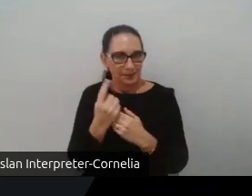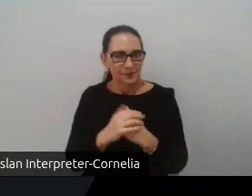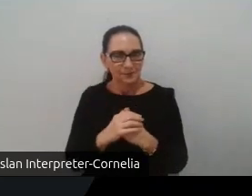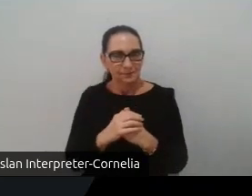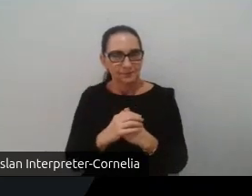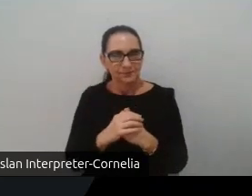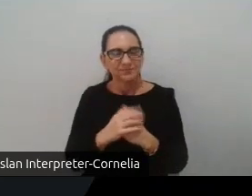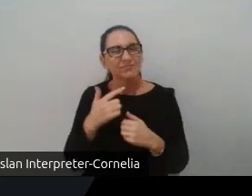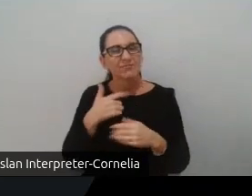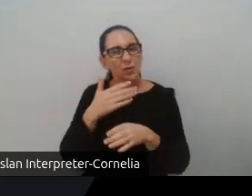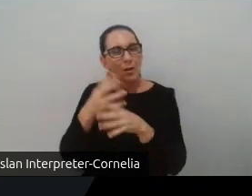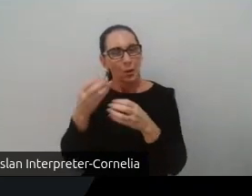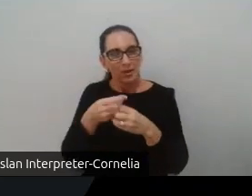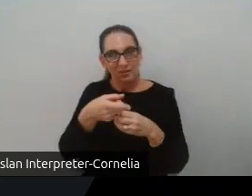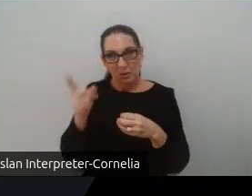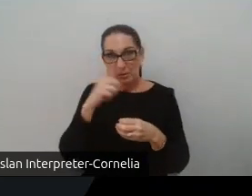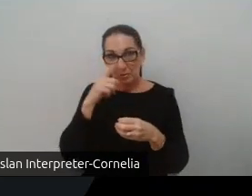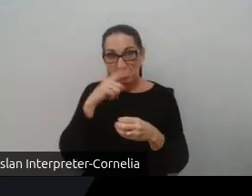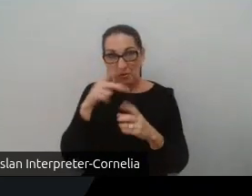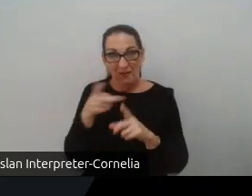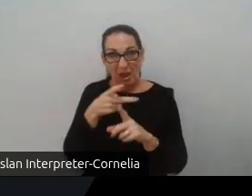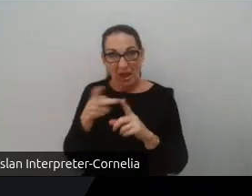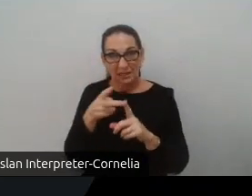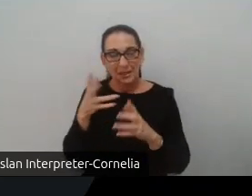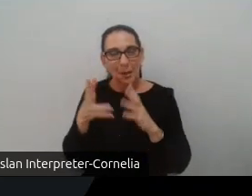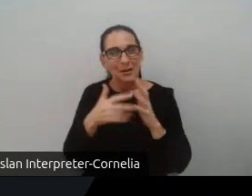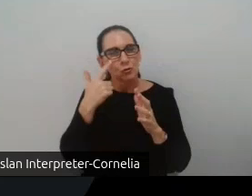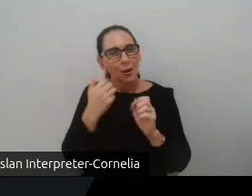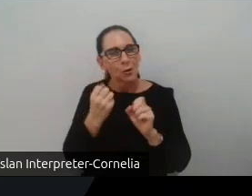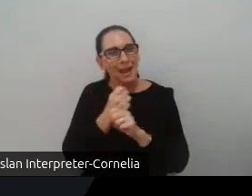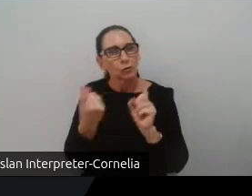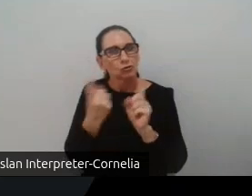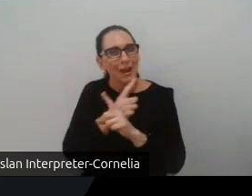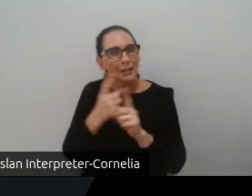part of making changes for domestic and family violence space is to not align or